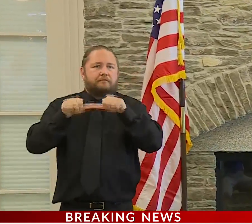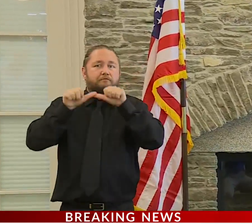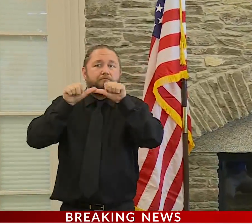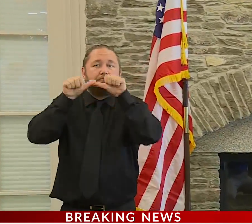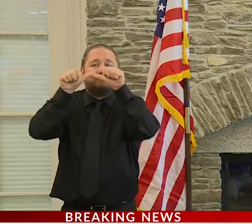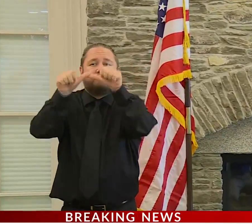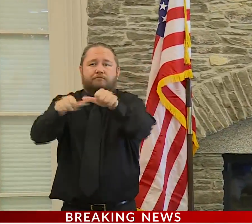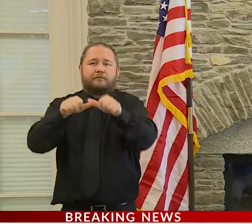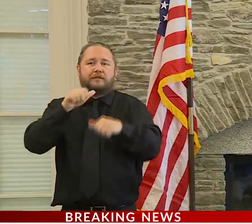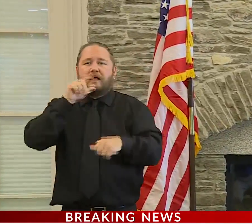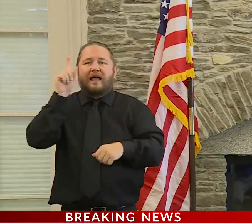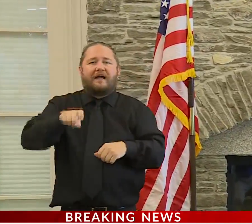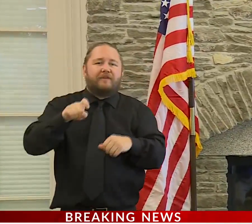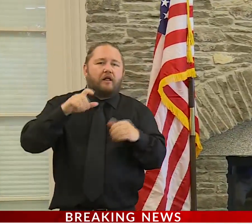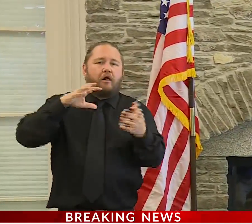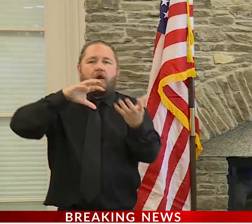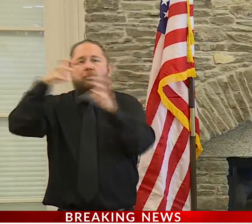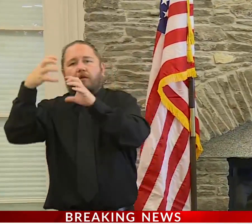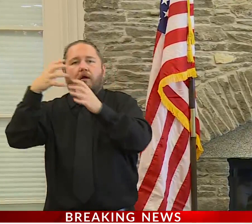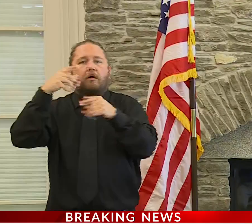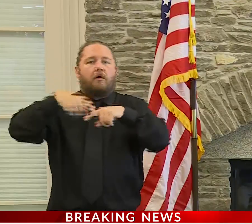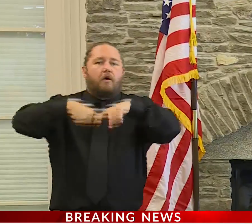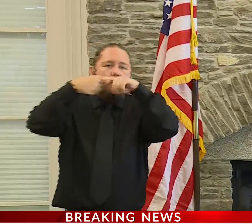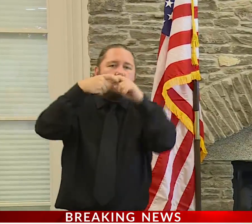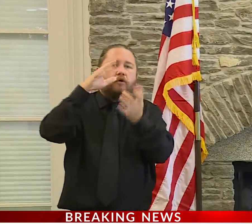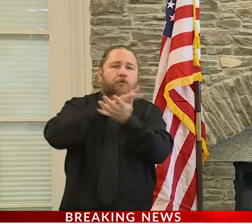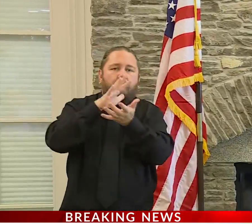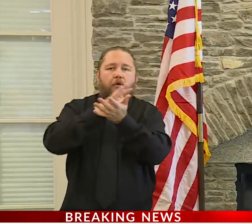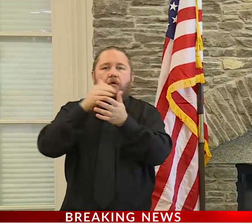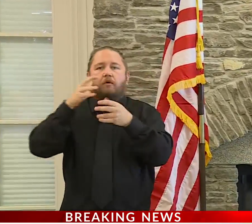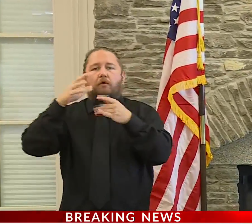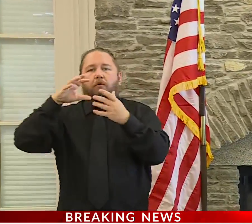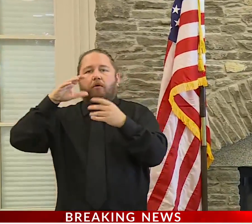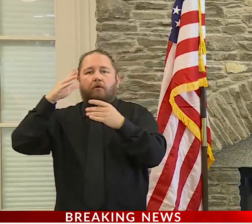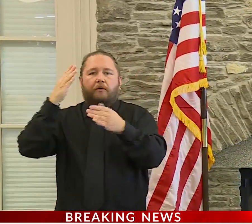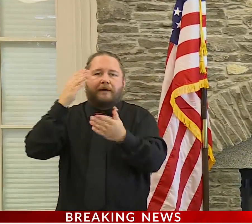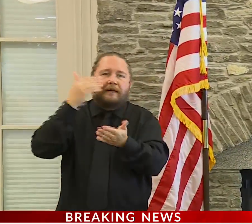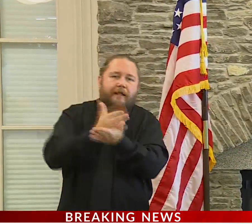CAMPUS IS SAFE, IT ALLOWS US TO CONTINUE TO DO THAT ACROSS